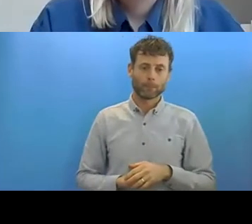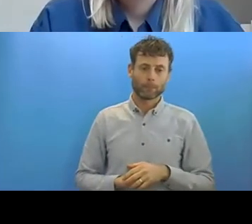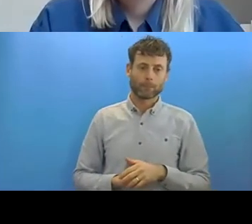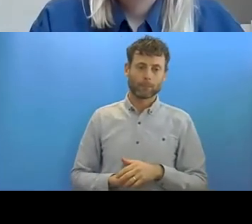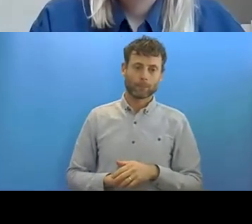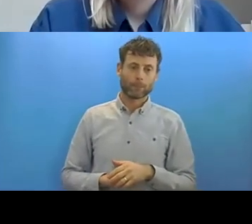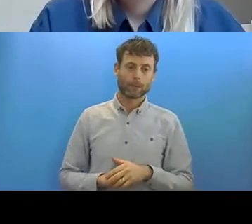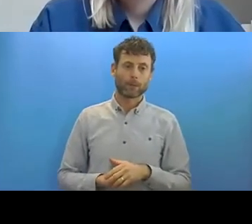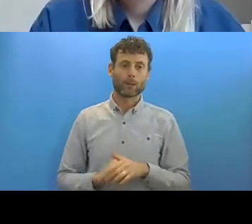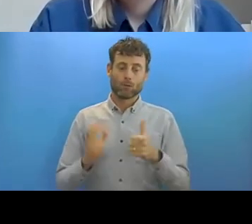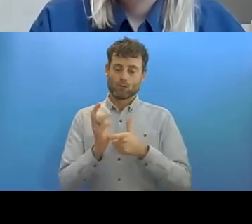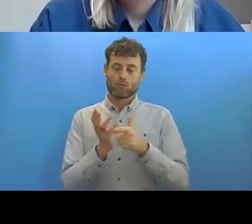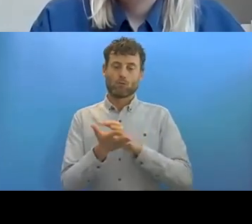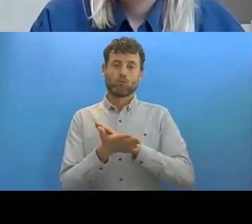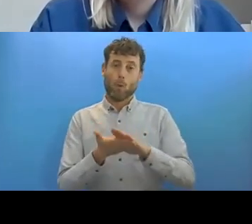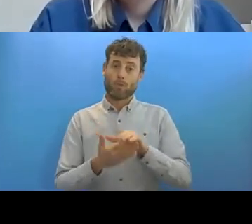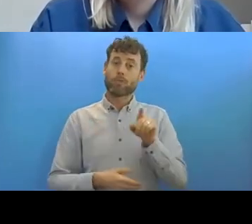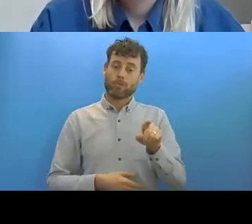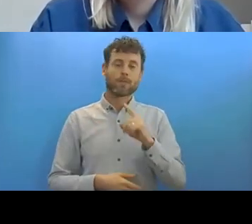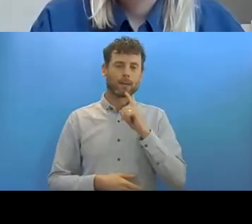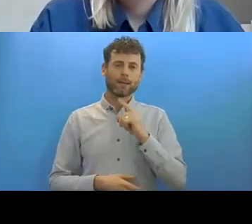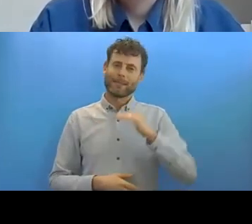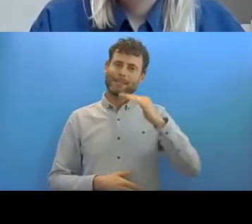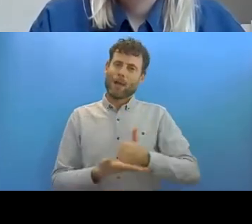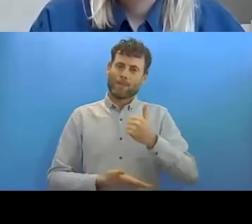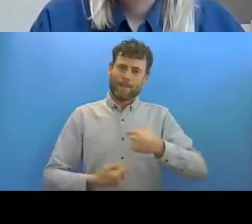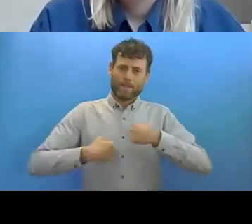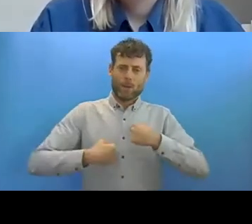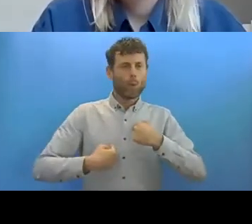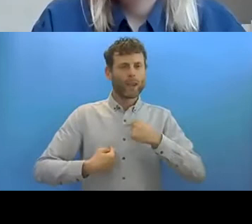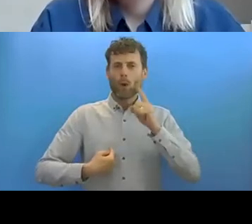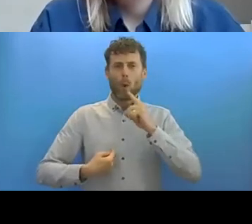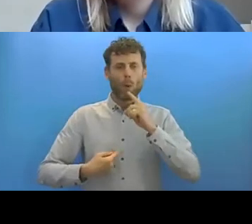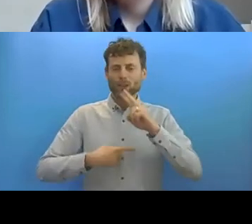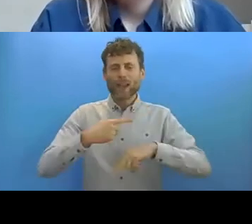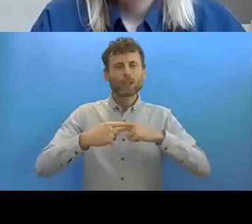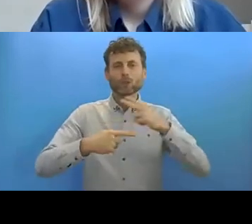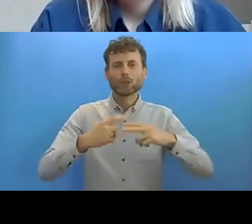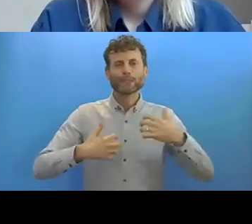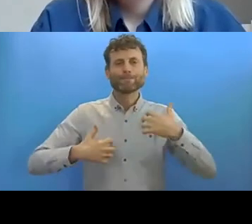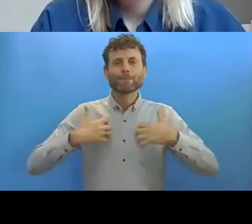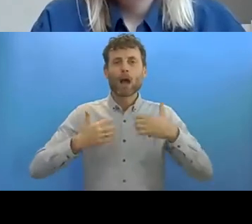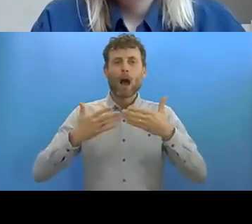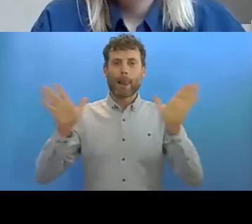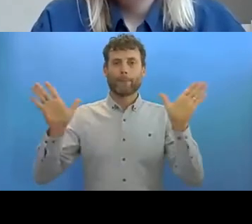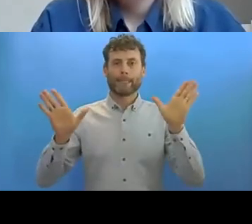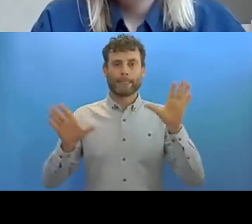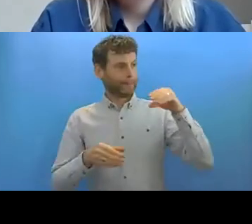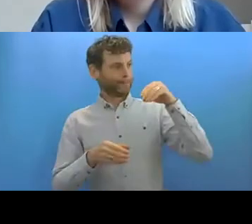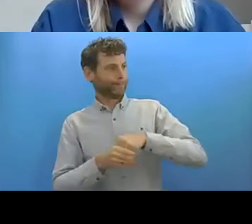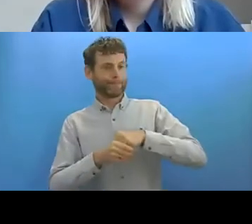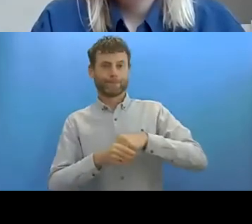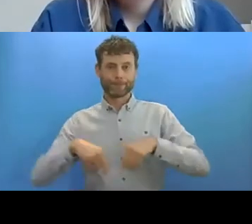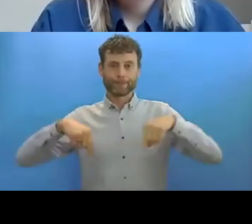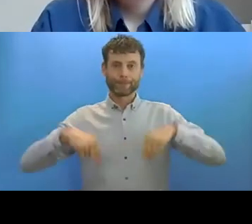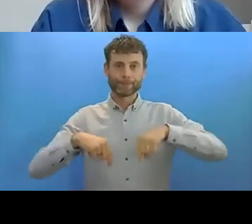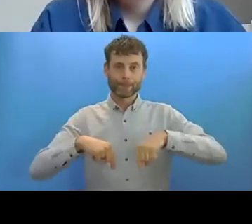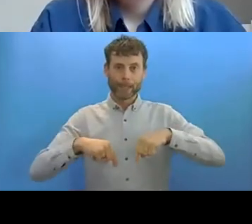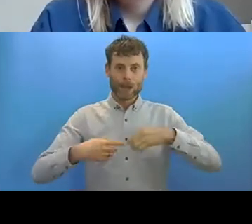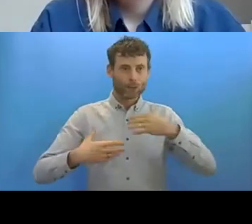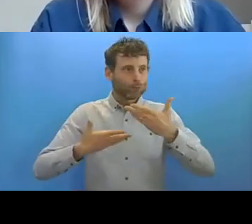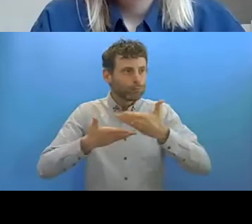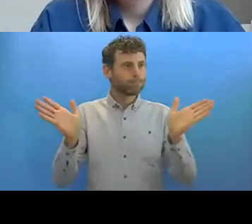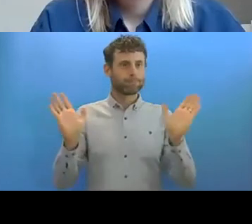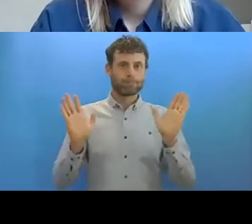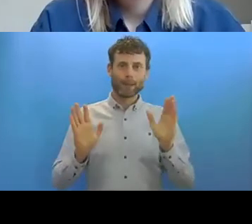I guess it's important for us to add there as well, from a Southbank perspective, we absolutely love to have Unlimited and it's a great moment in our calendar every two years